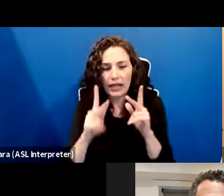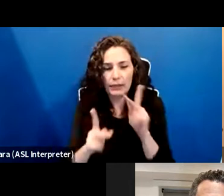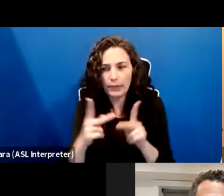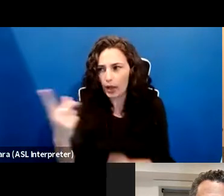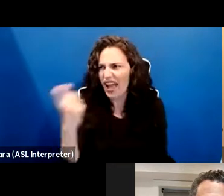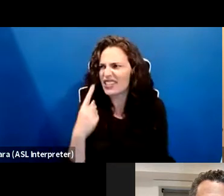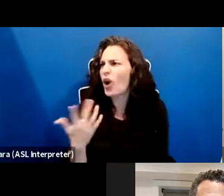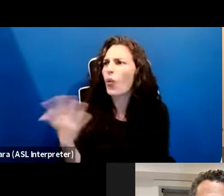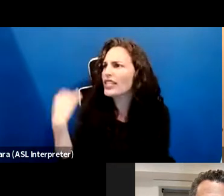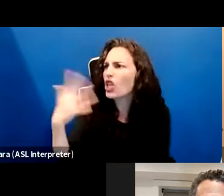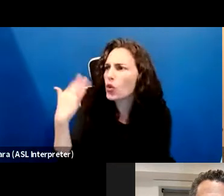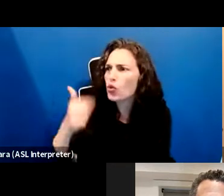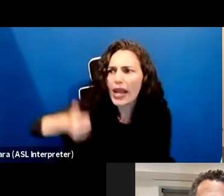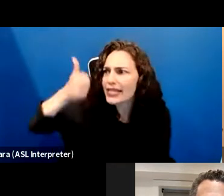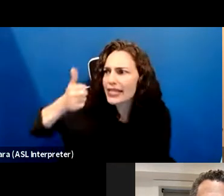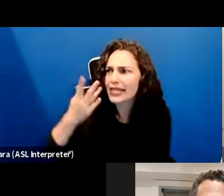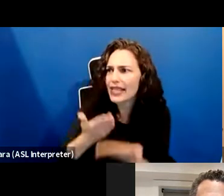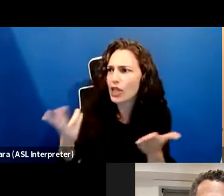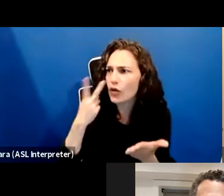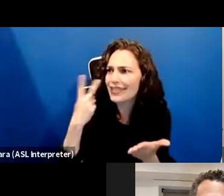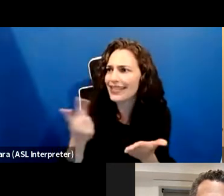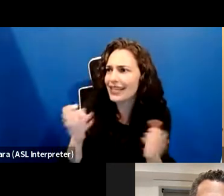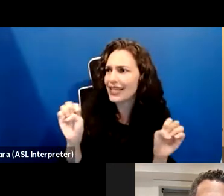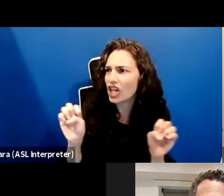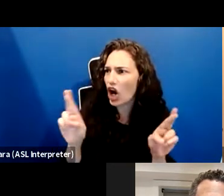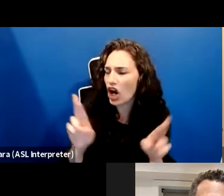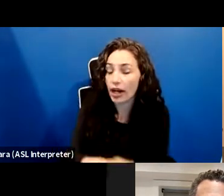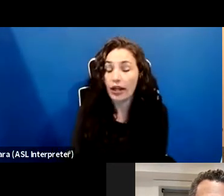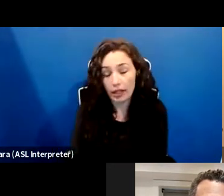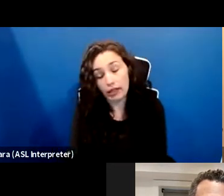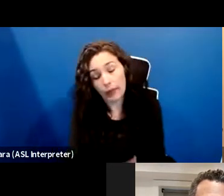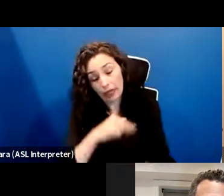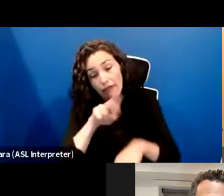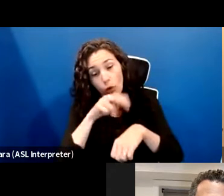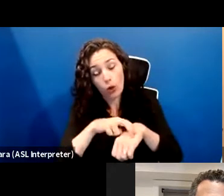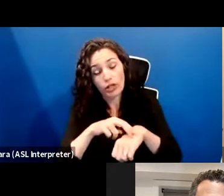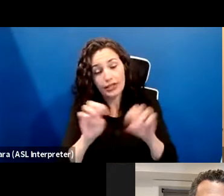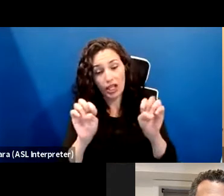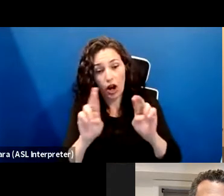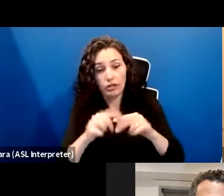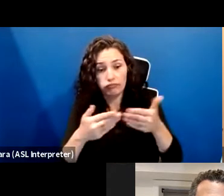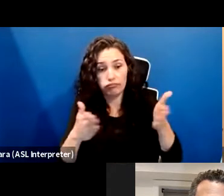you've seen in the emergency room? And, you know, of course the emergency room is a wide open door for everything.